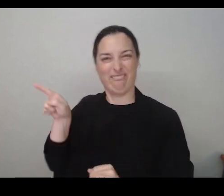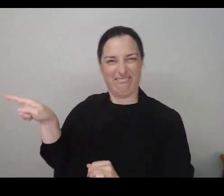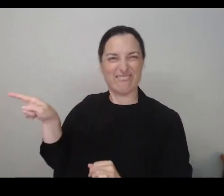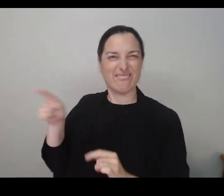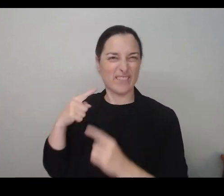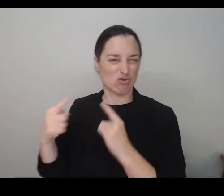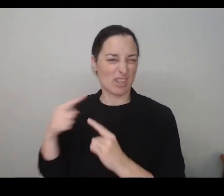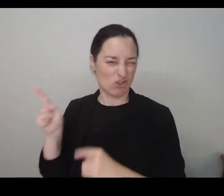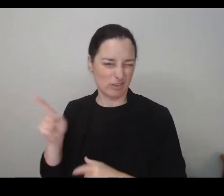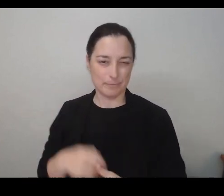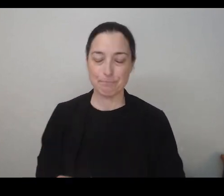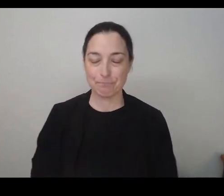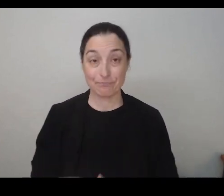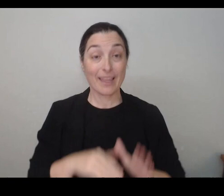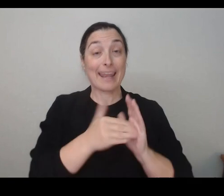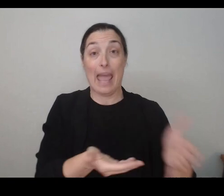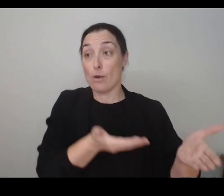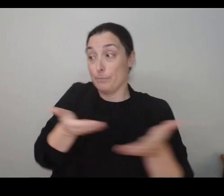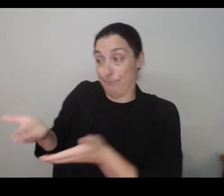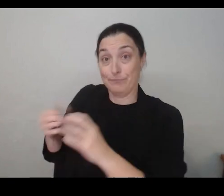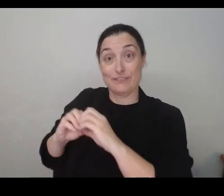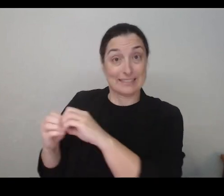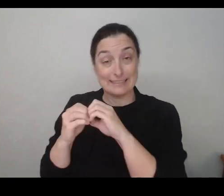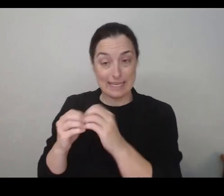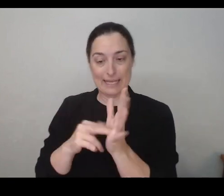I will now hand over to our facilitator, Nicholas Thomas. Thank you, Nicholas.